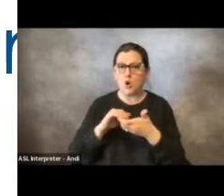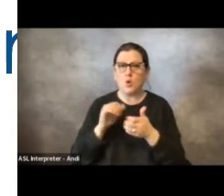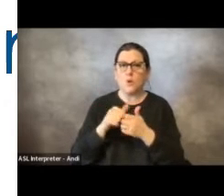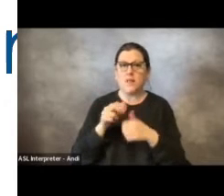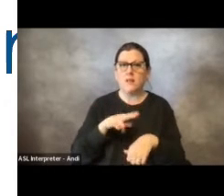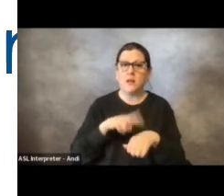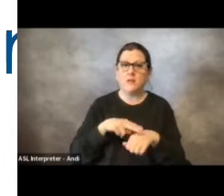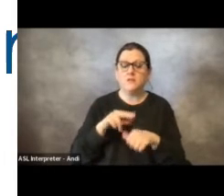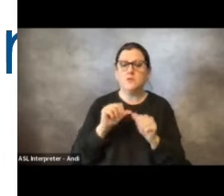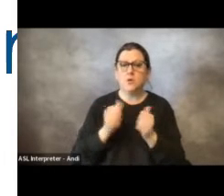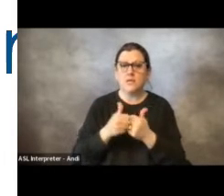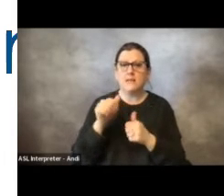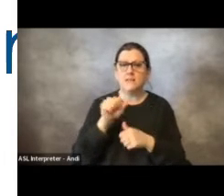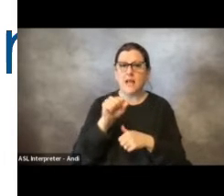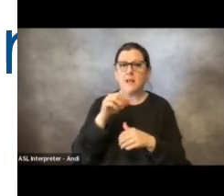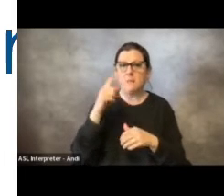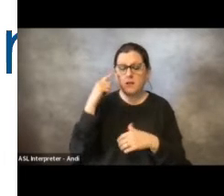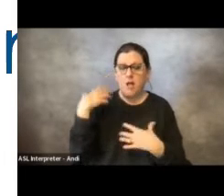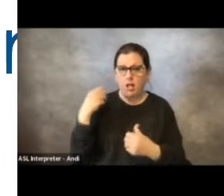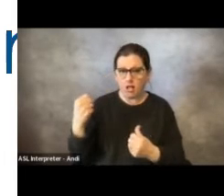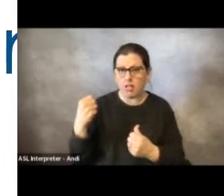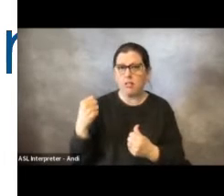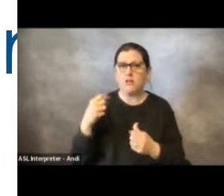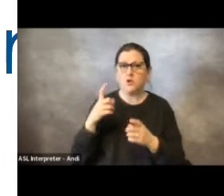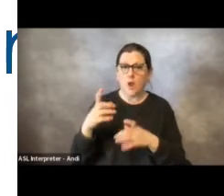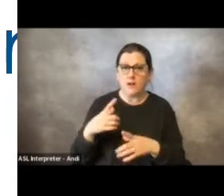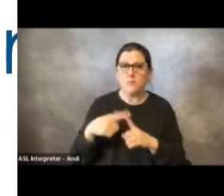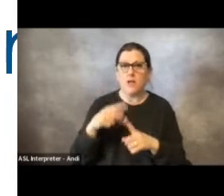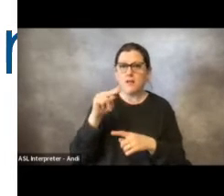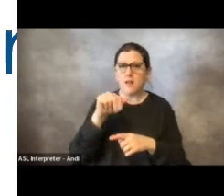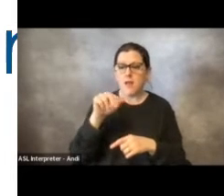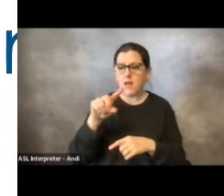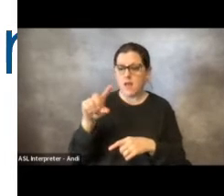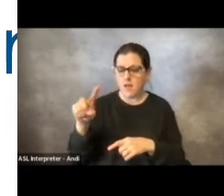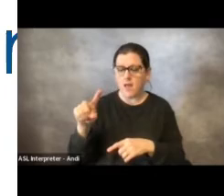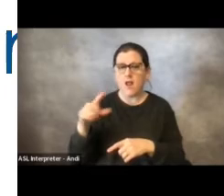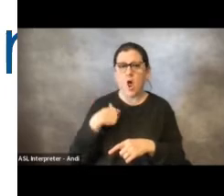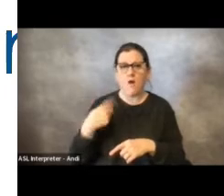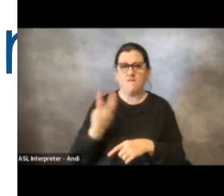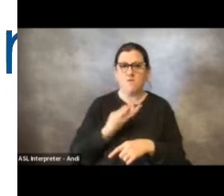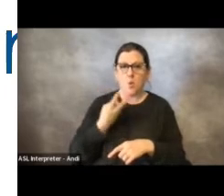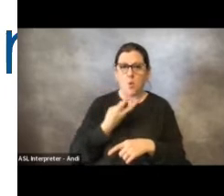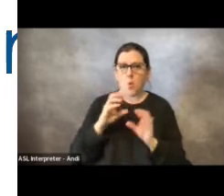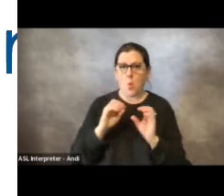Health Program Directors and NADD. And our four organizations really take the lion's share of